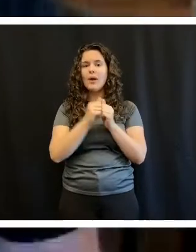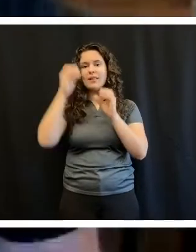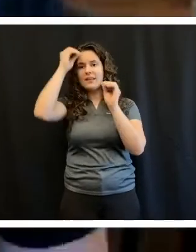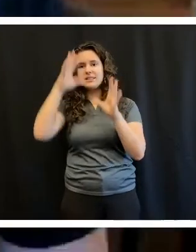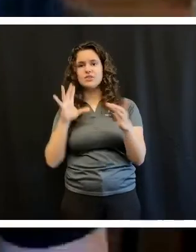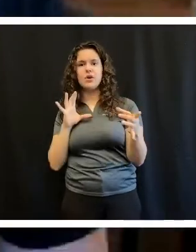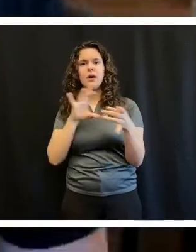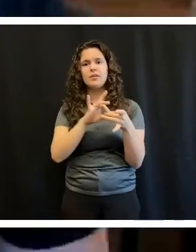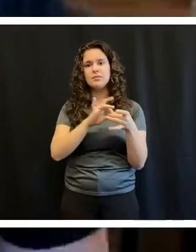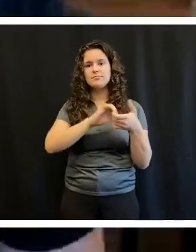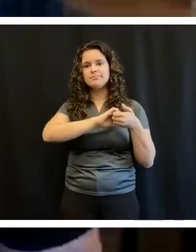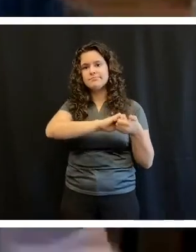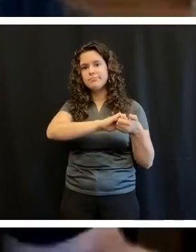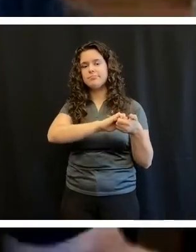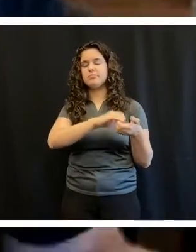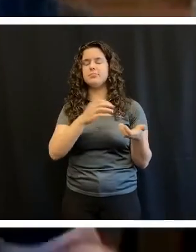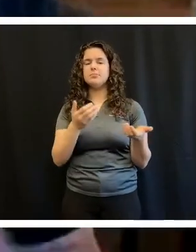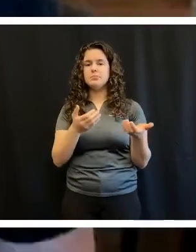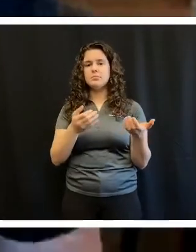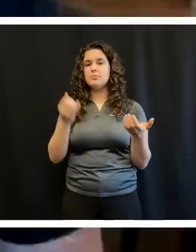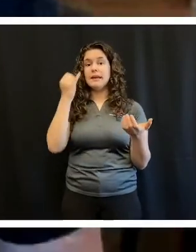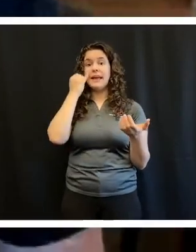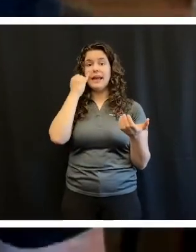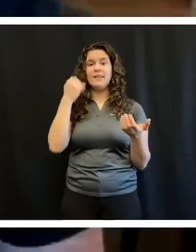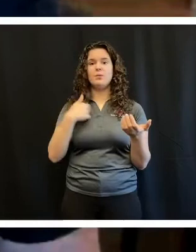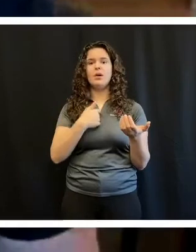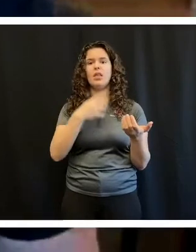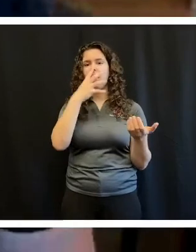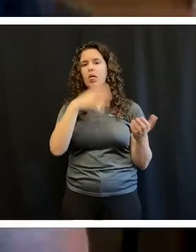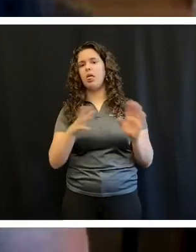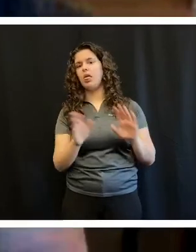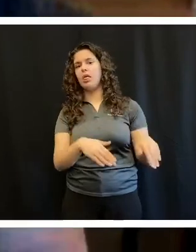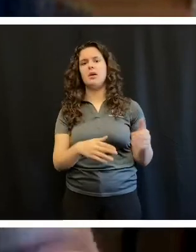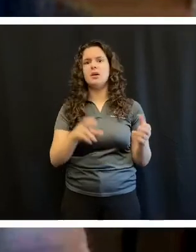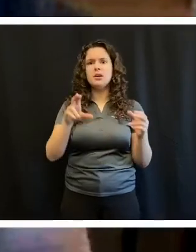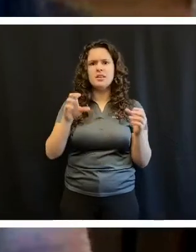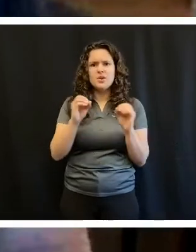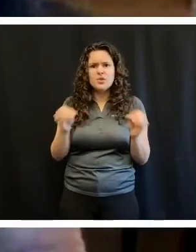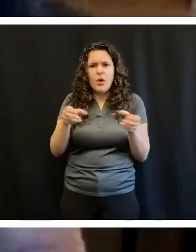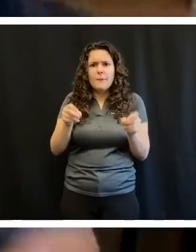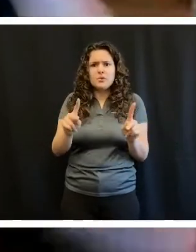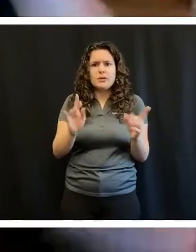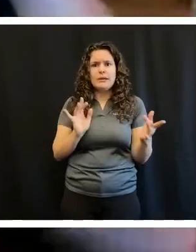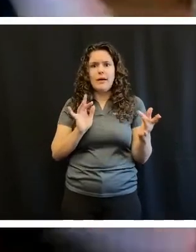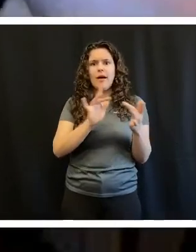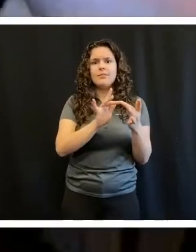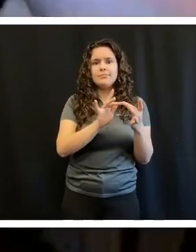And if we ostracize them, we've lost that opportunity. Powerful, powerful phrases.